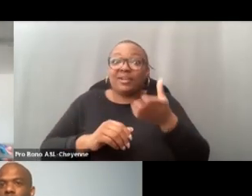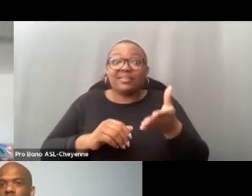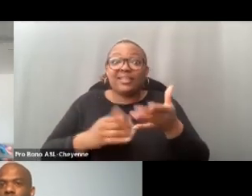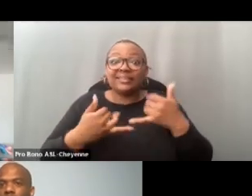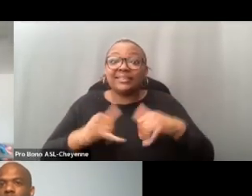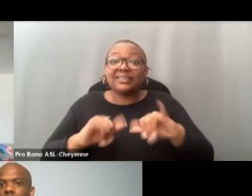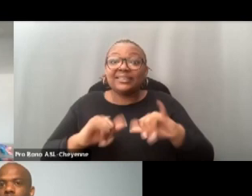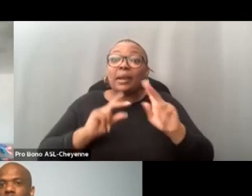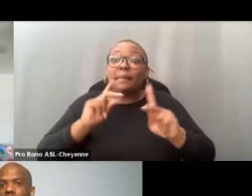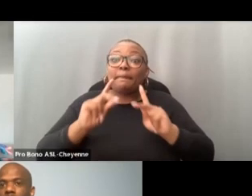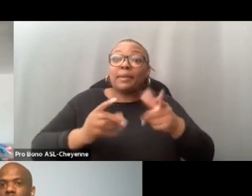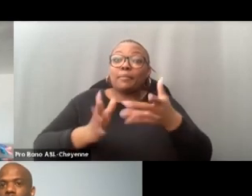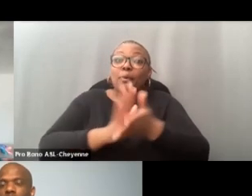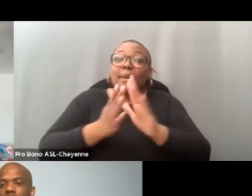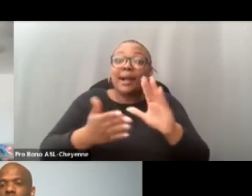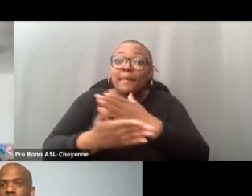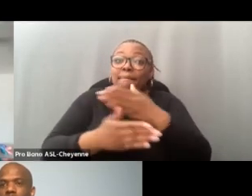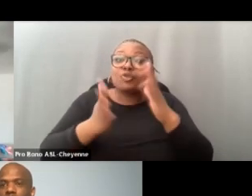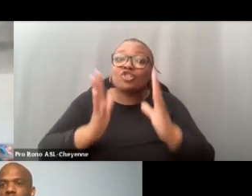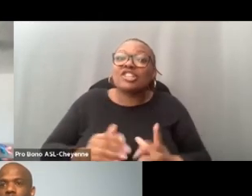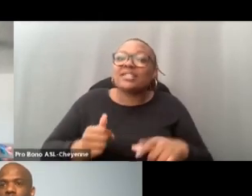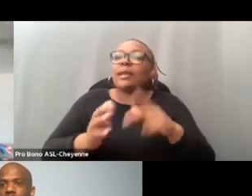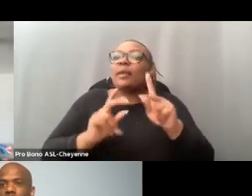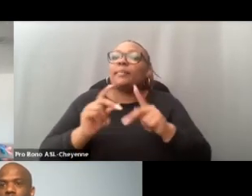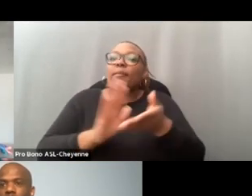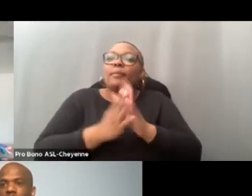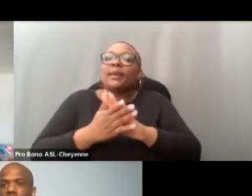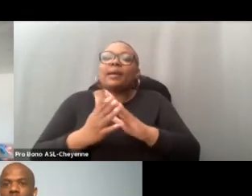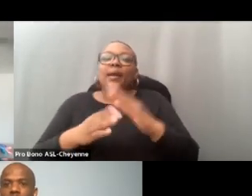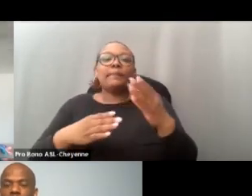People become musicians, people become musical technicians,